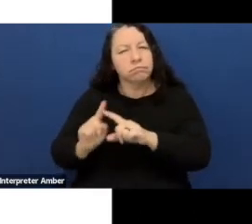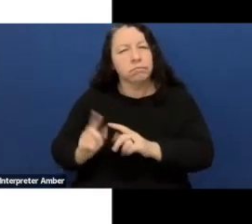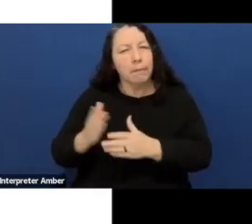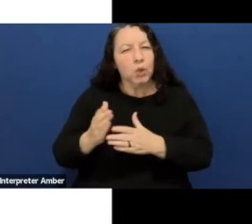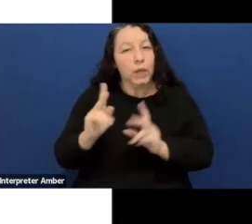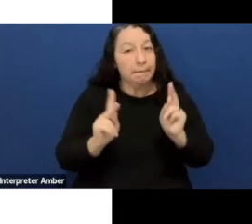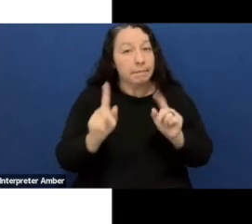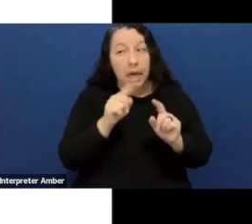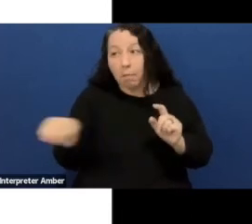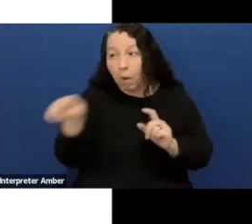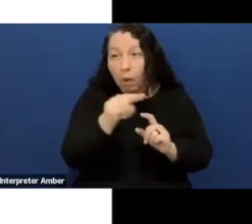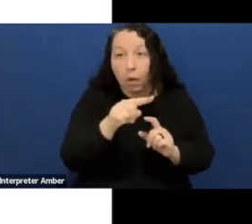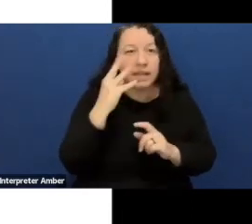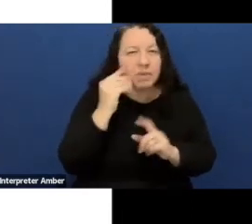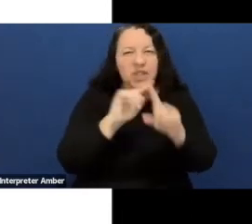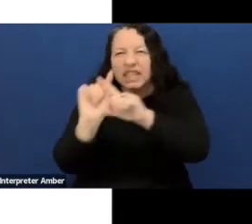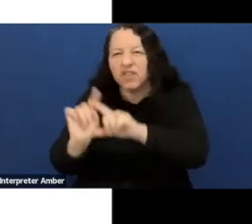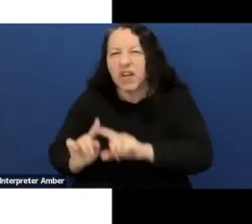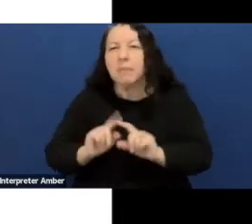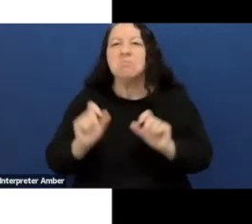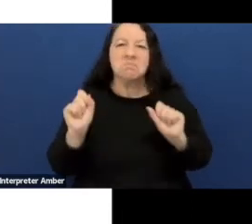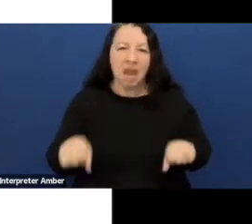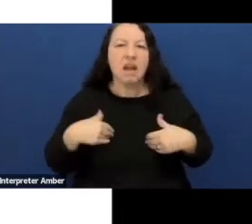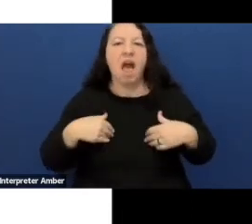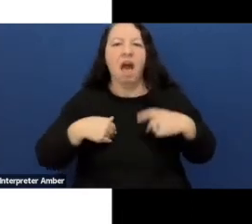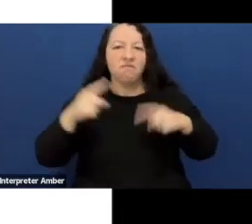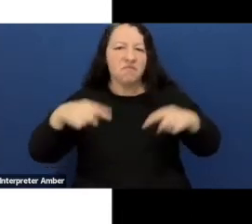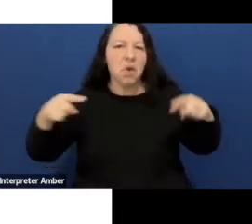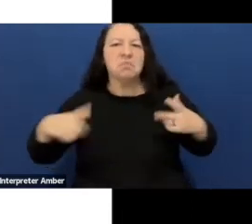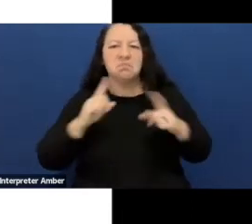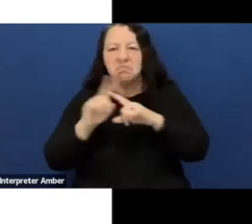shortly thereafter, and has persisted for a few months, there can be a lot of variability